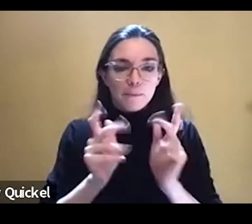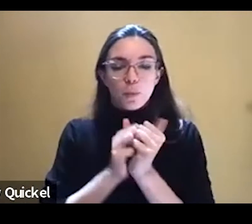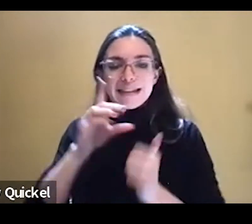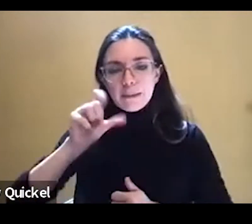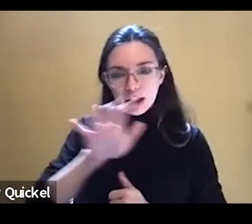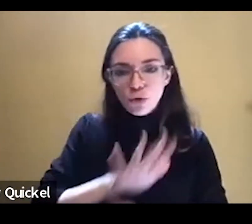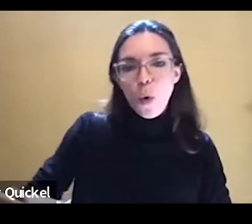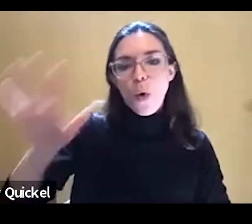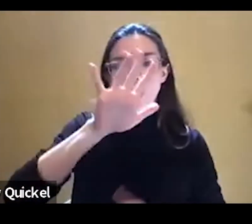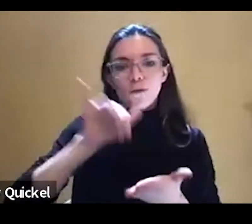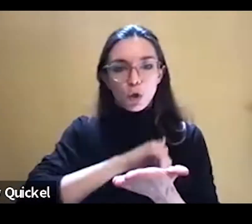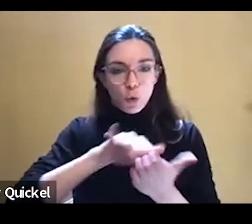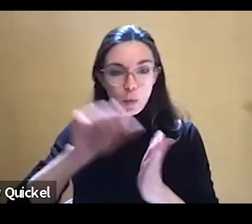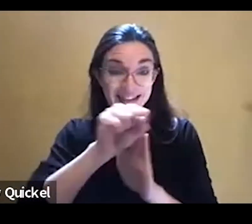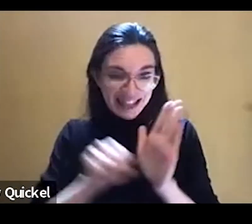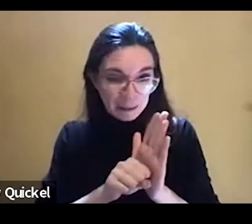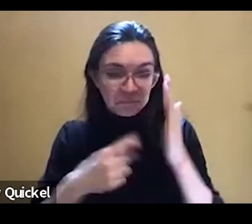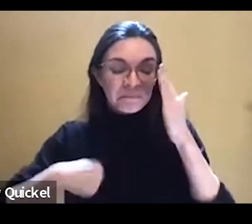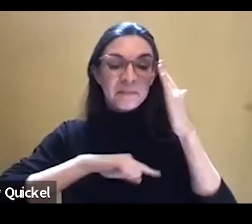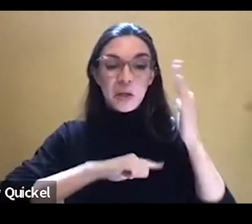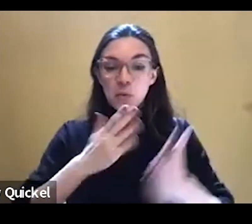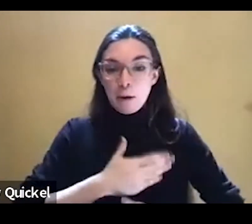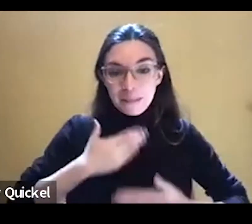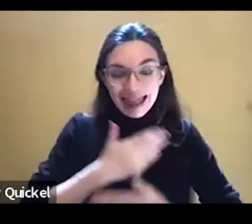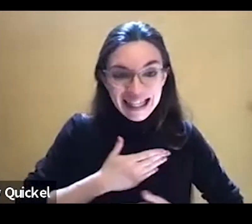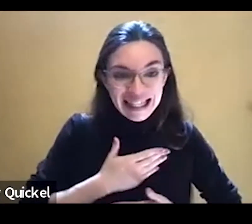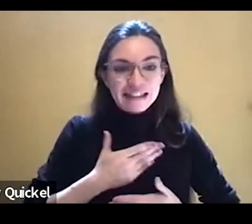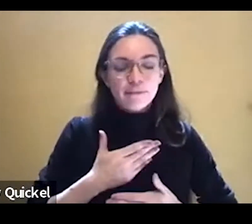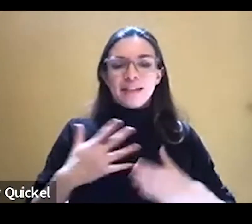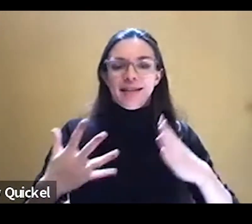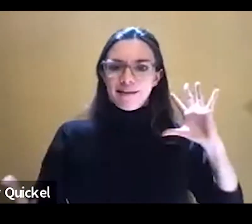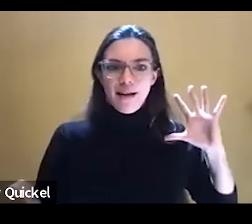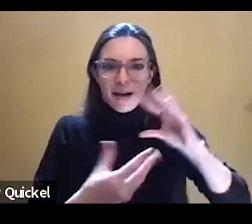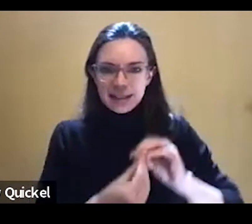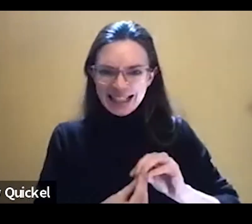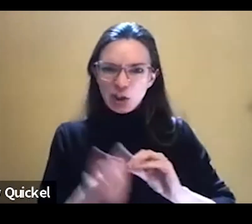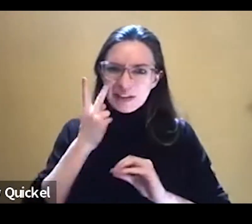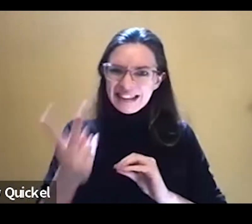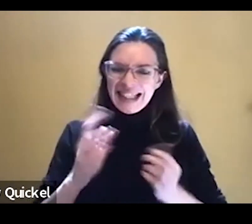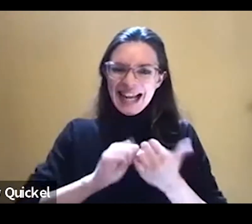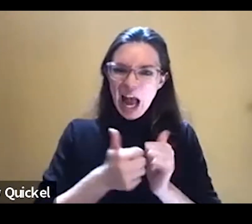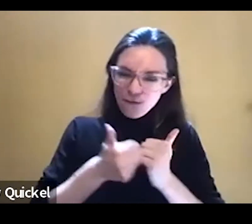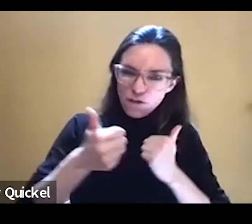State of New York. We're so pleased in this context to track how far we have come as a state and a